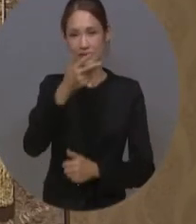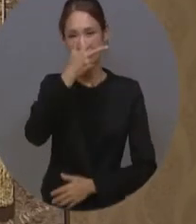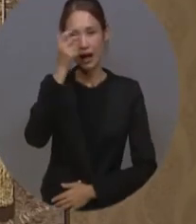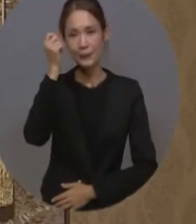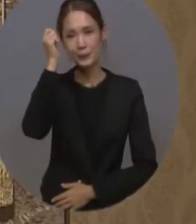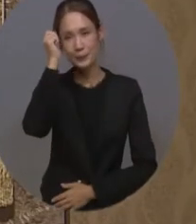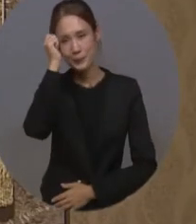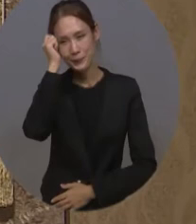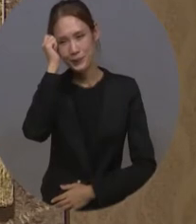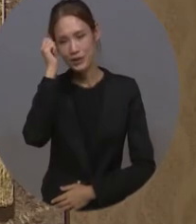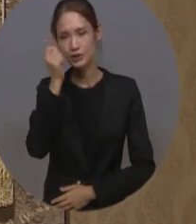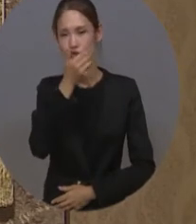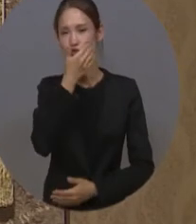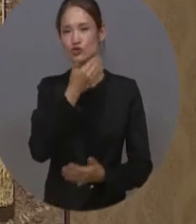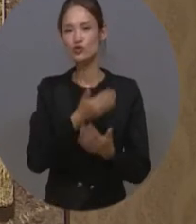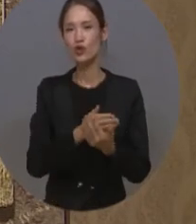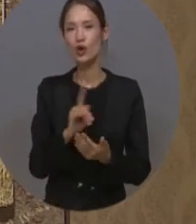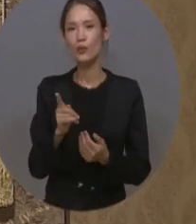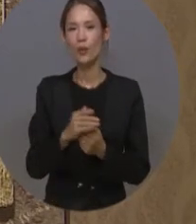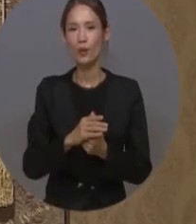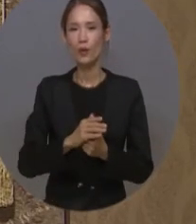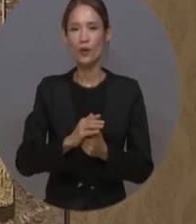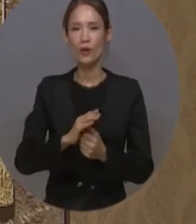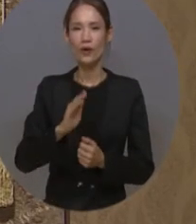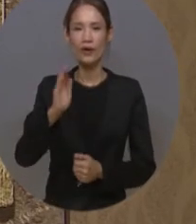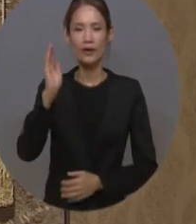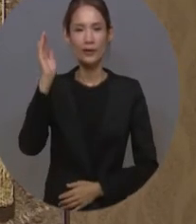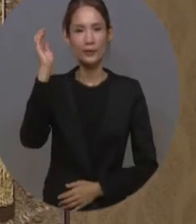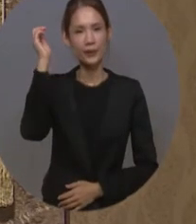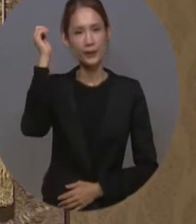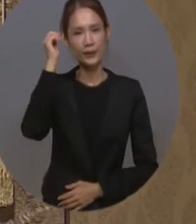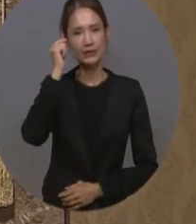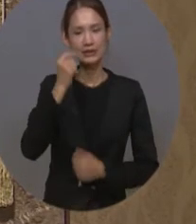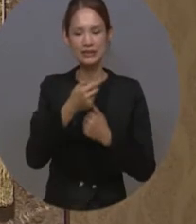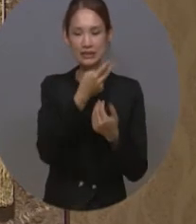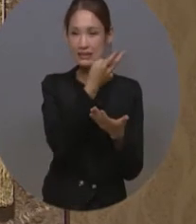is actually a pillow rather than a bed Ah, is a pillow more important than a bed?